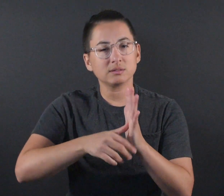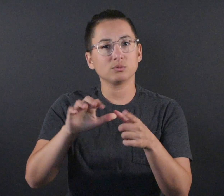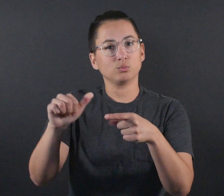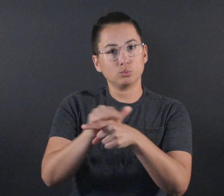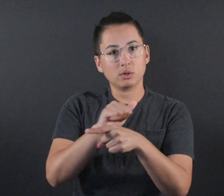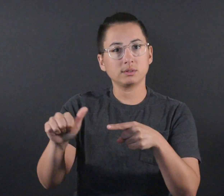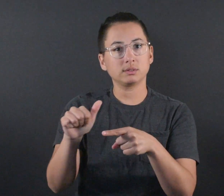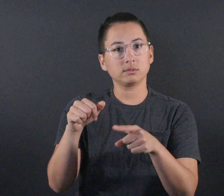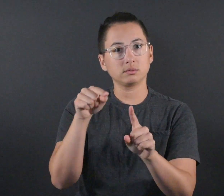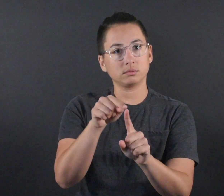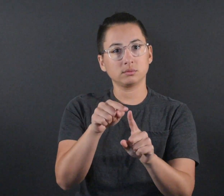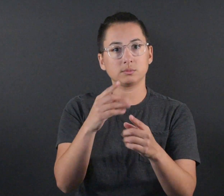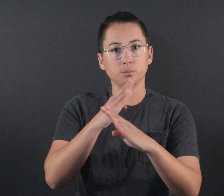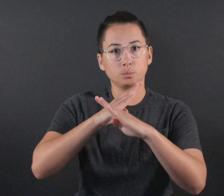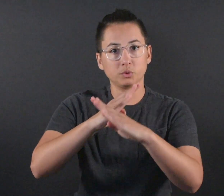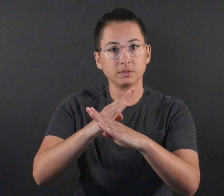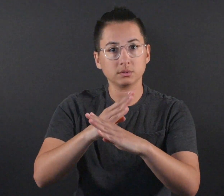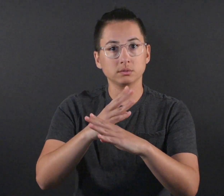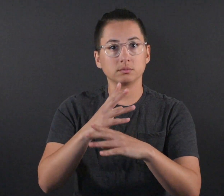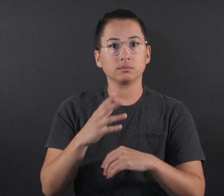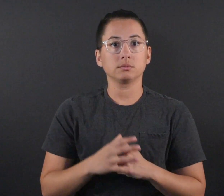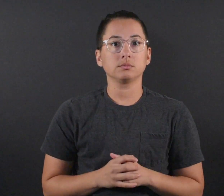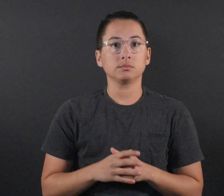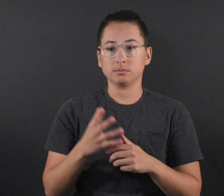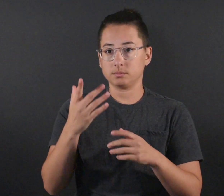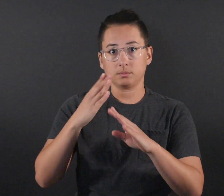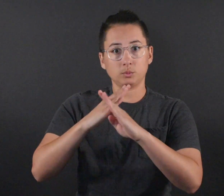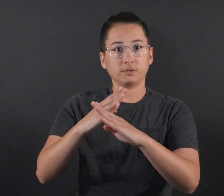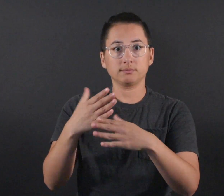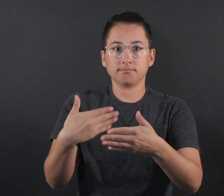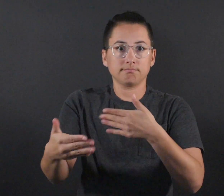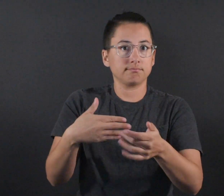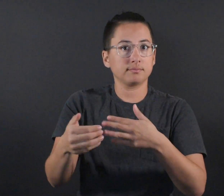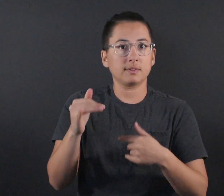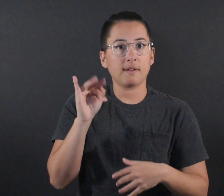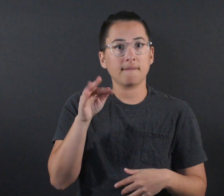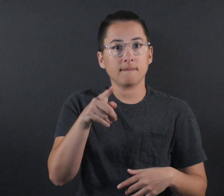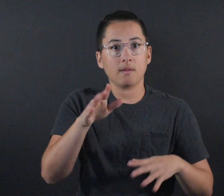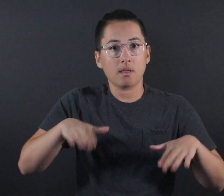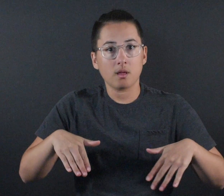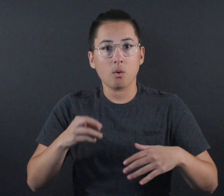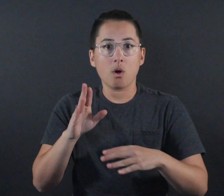Providers are continuing to stress practicing prevention measures, even after vaccination.